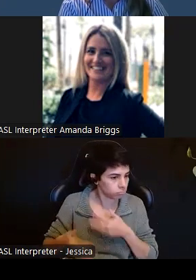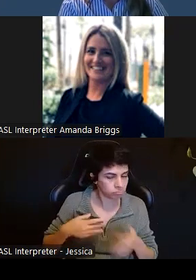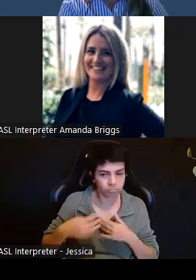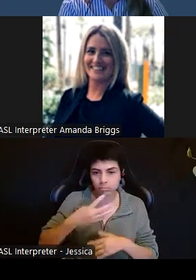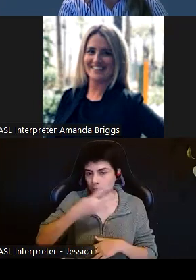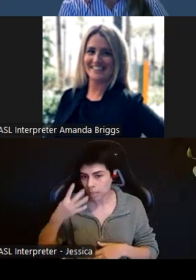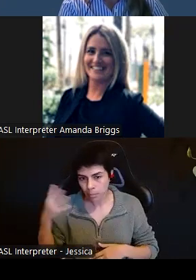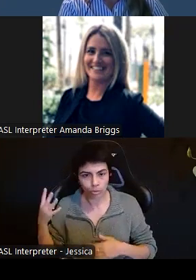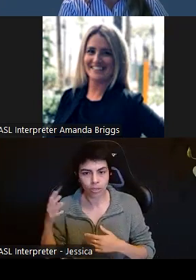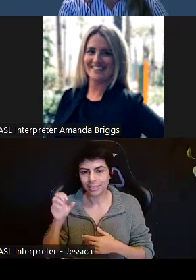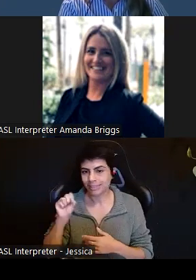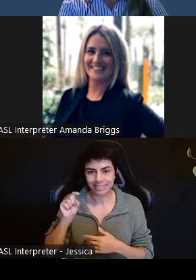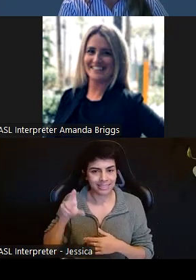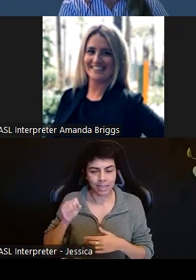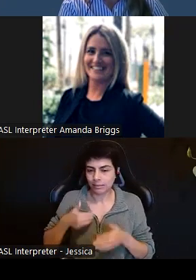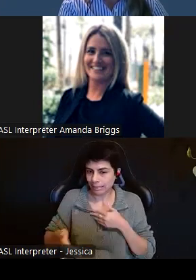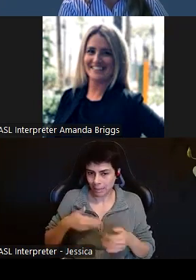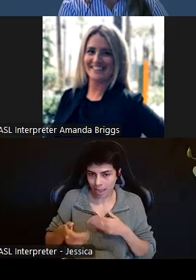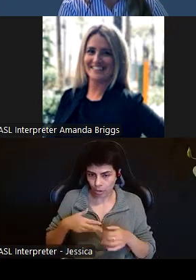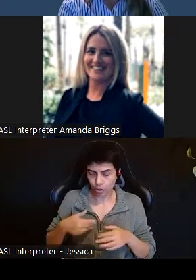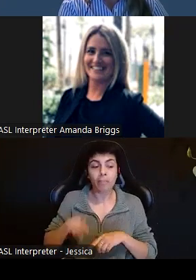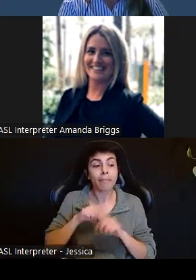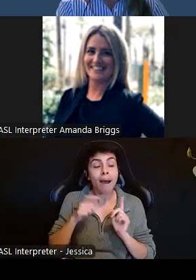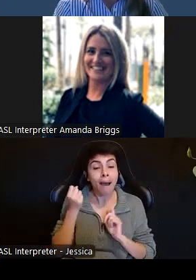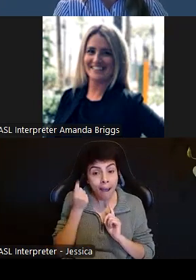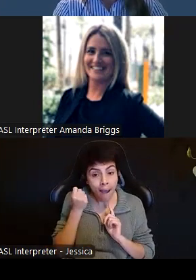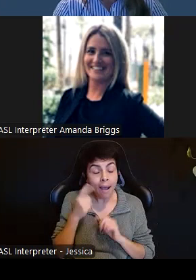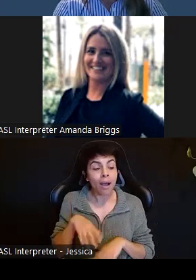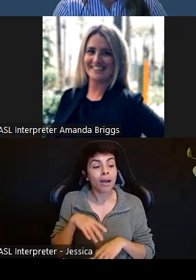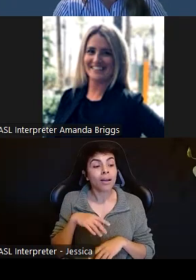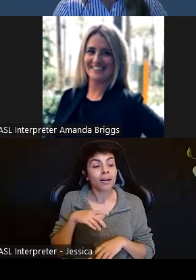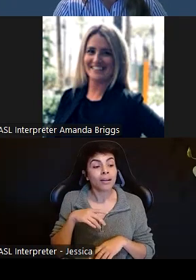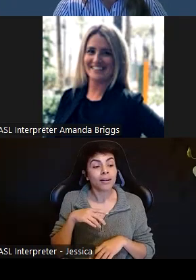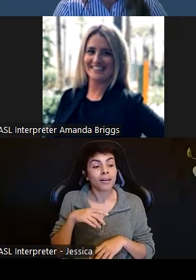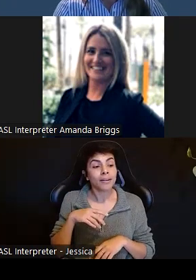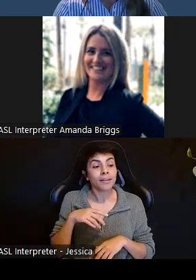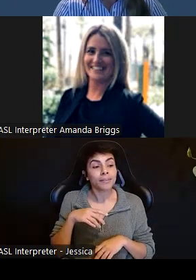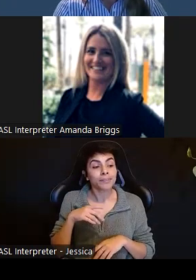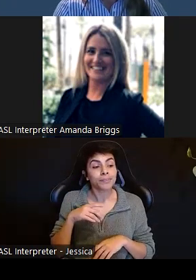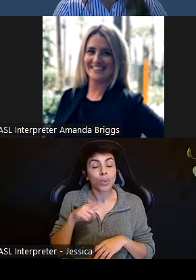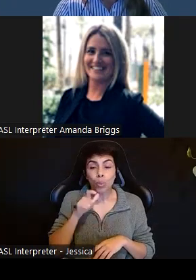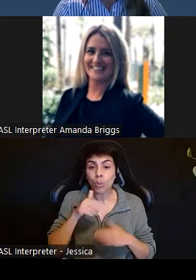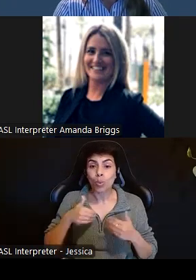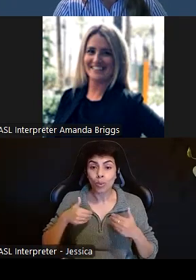But after the state, adults with unsatisfactory immigration status